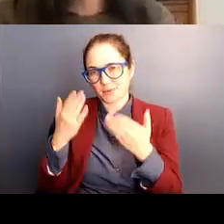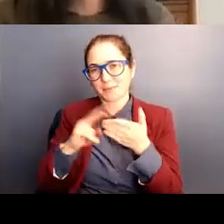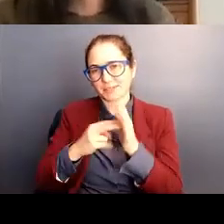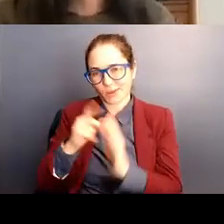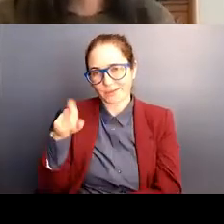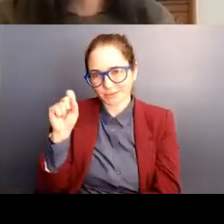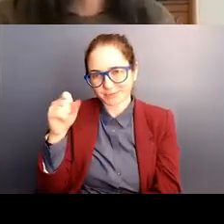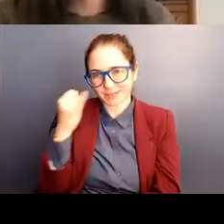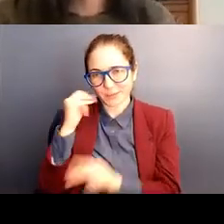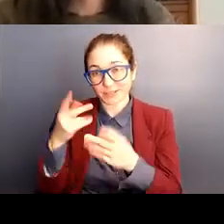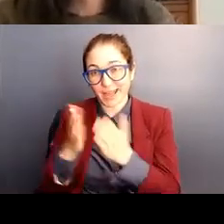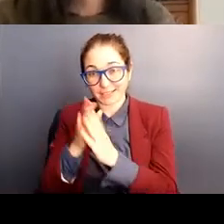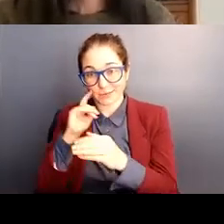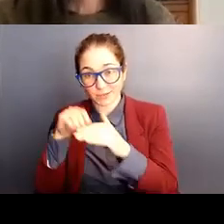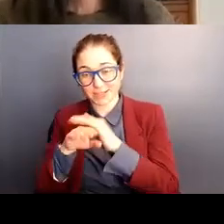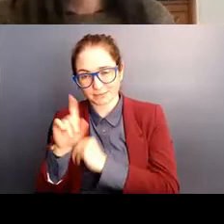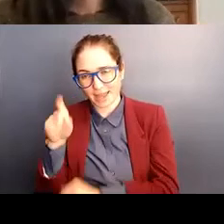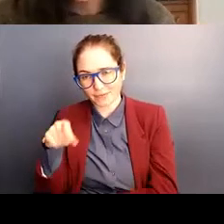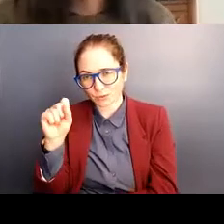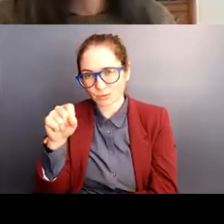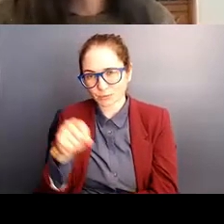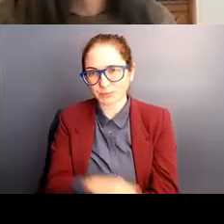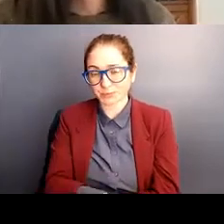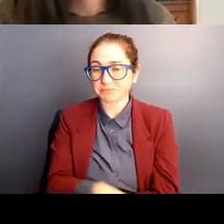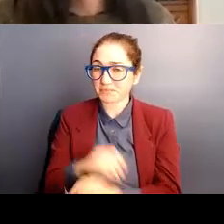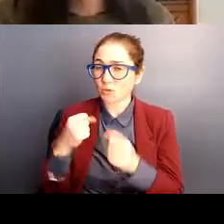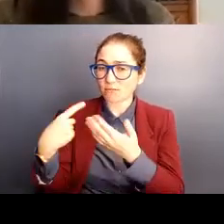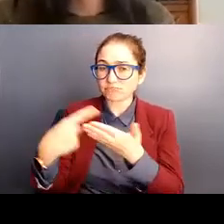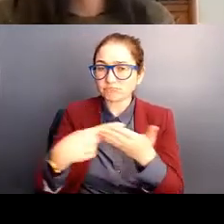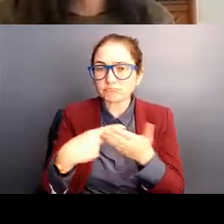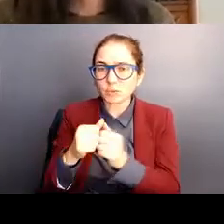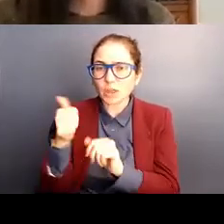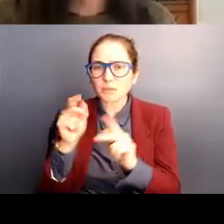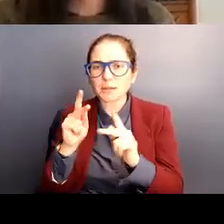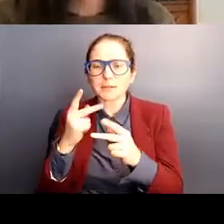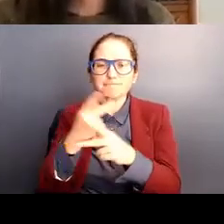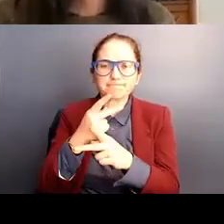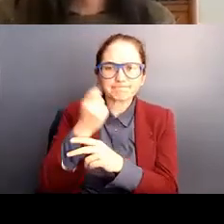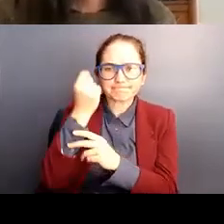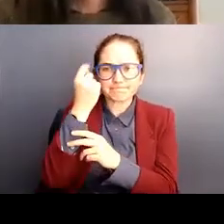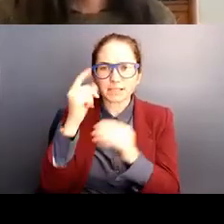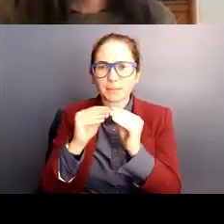asking for it. And again, talk to other people to understand more about what that means.